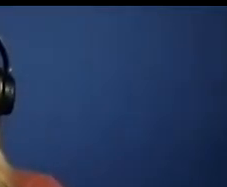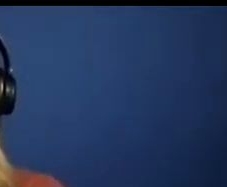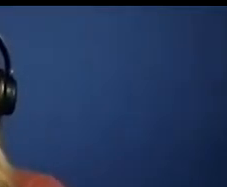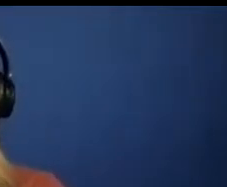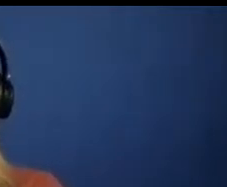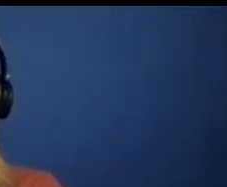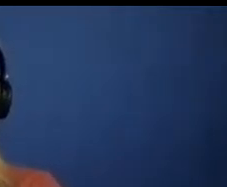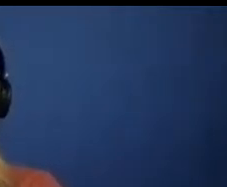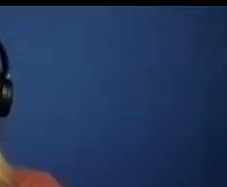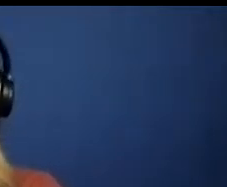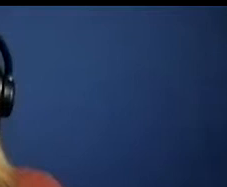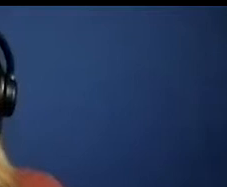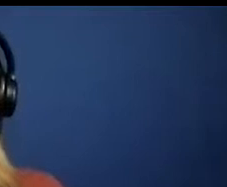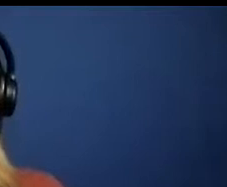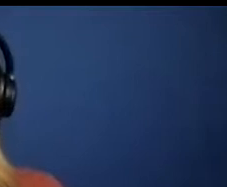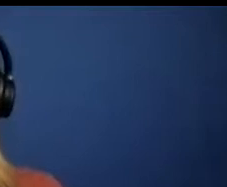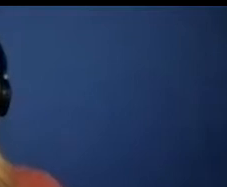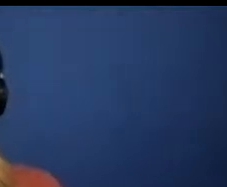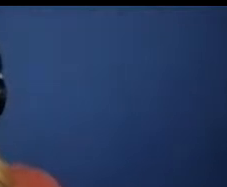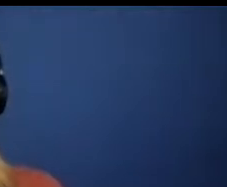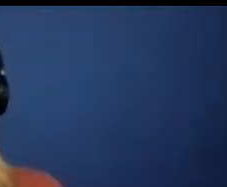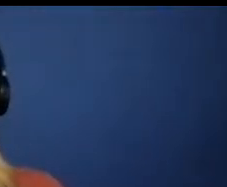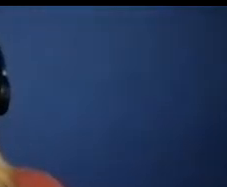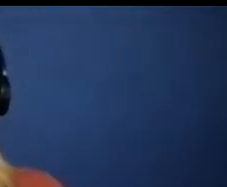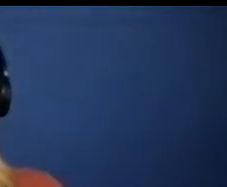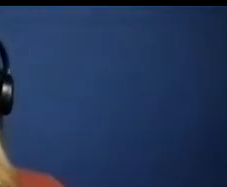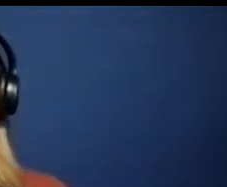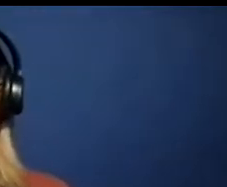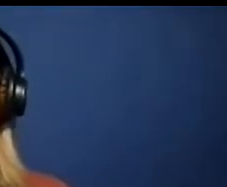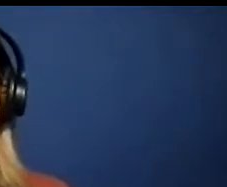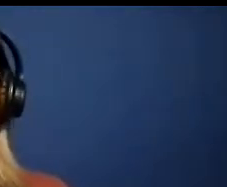want some information afterwards, and of course if you want the PowerPoint afterwards, please get